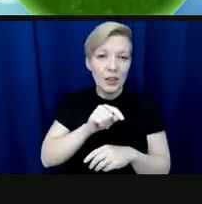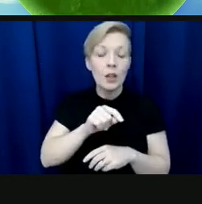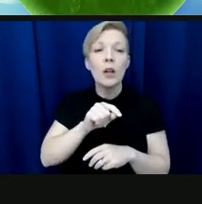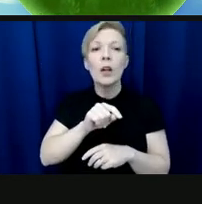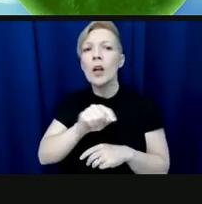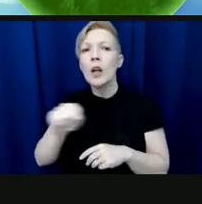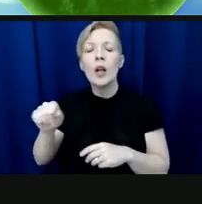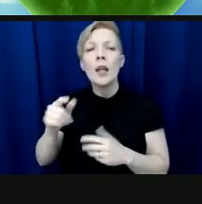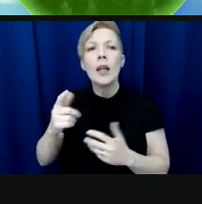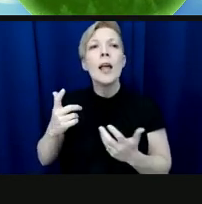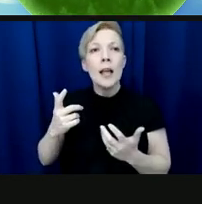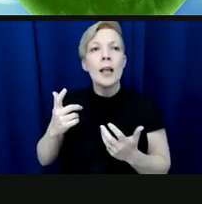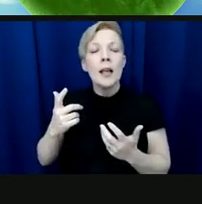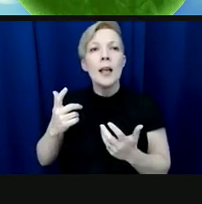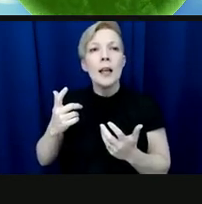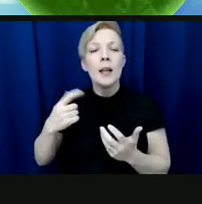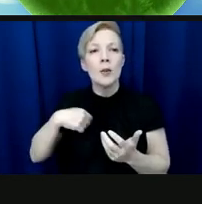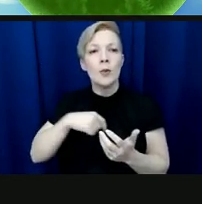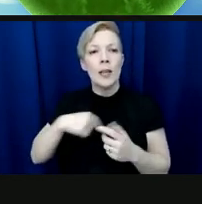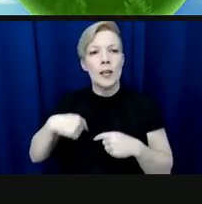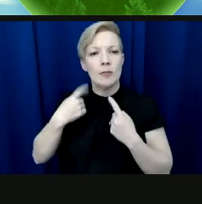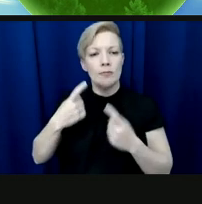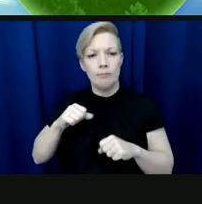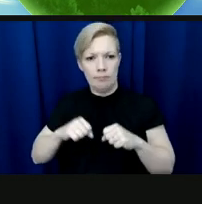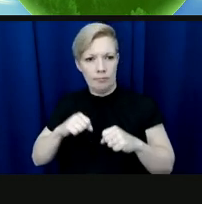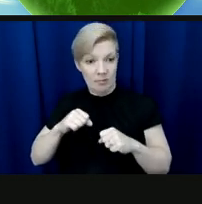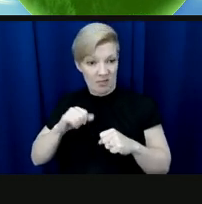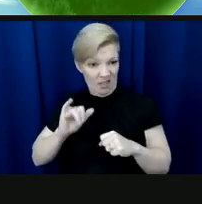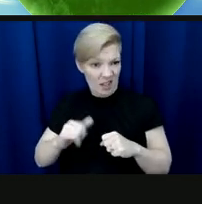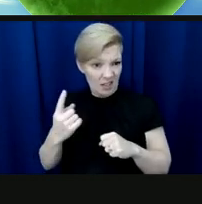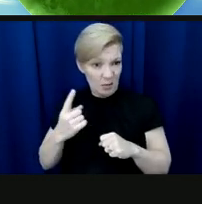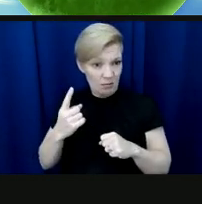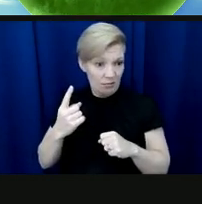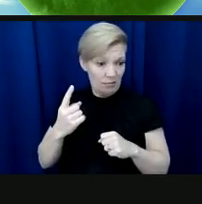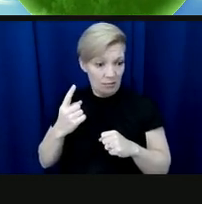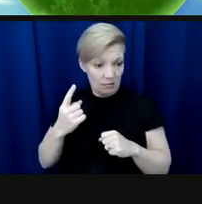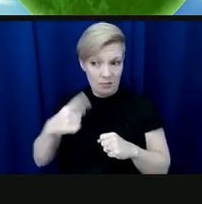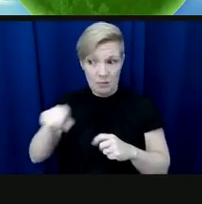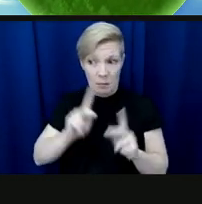oh, this is something that people care about. But I think as we've gone forward,